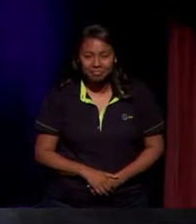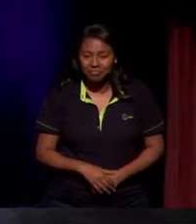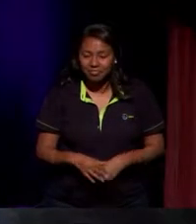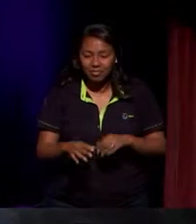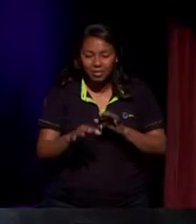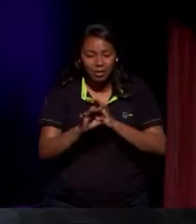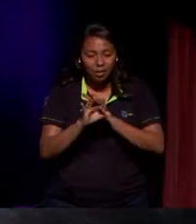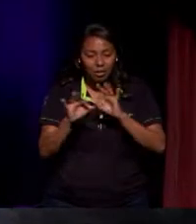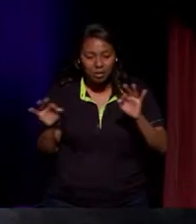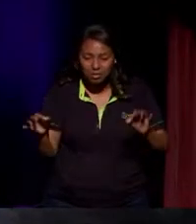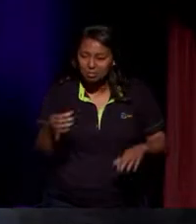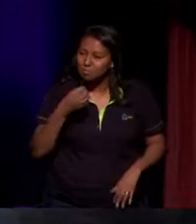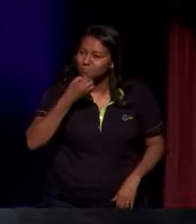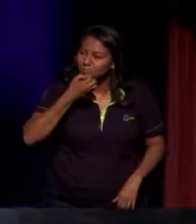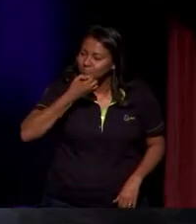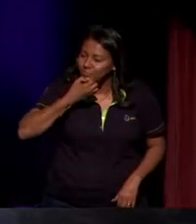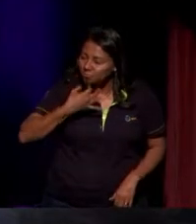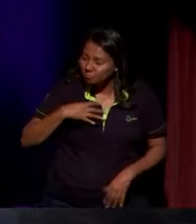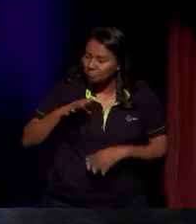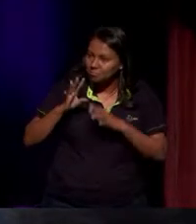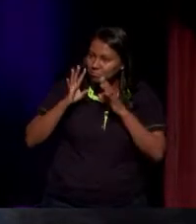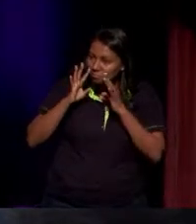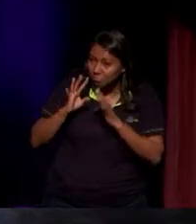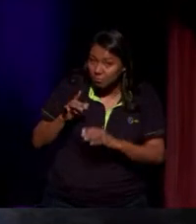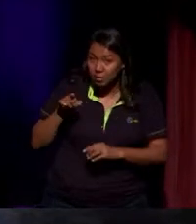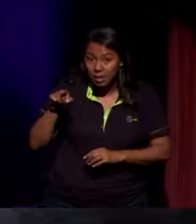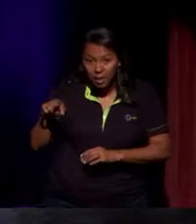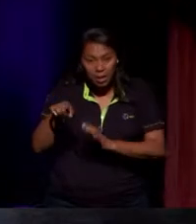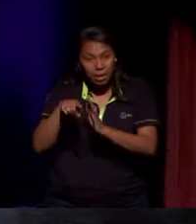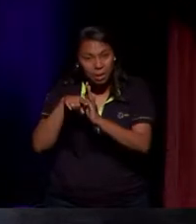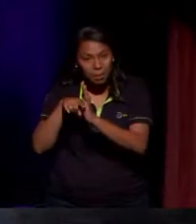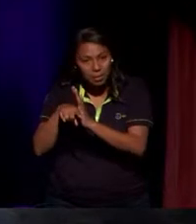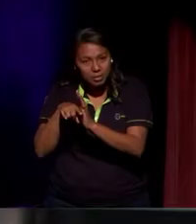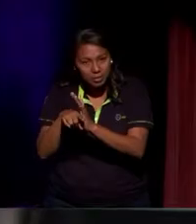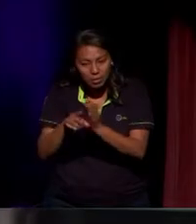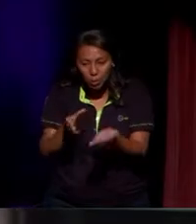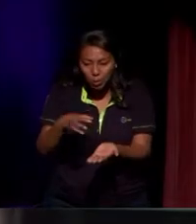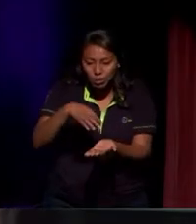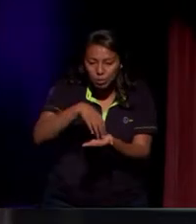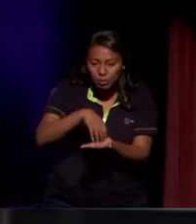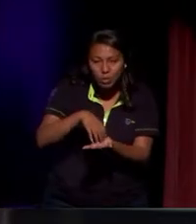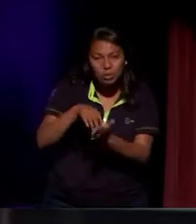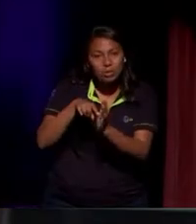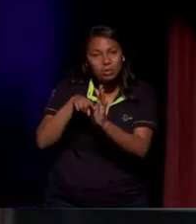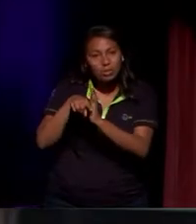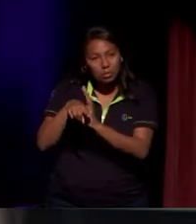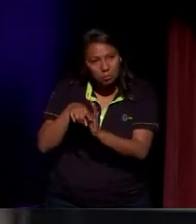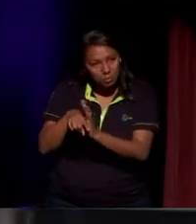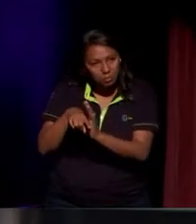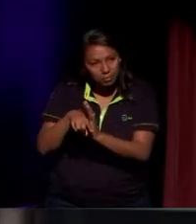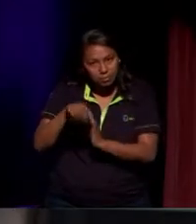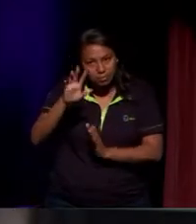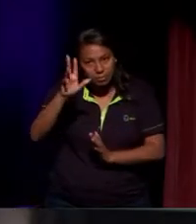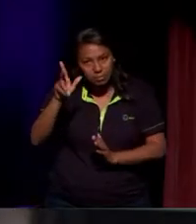very interesting to listen to you. She is a researcher Center for African Studies of the Eduardo Mondlane University, coordinator